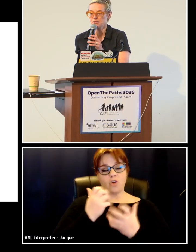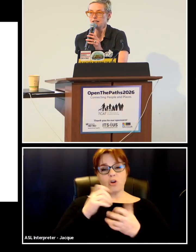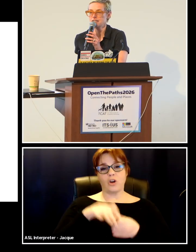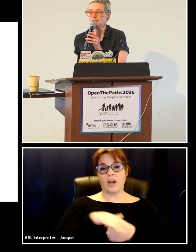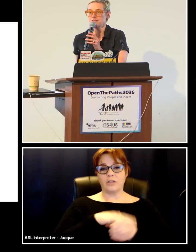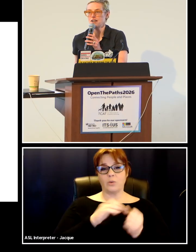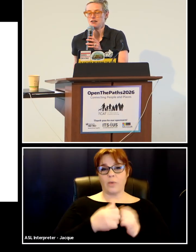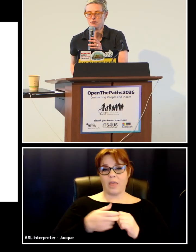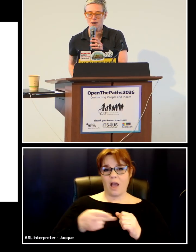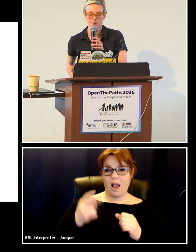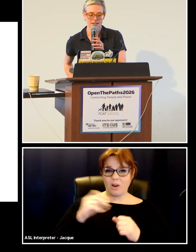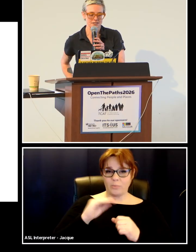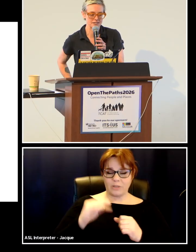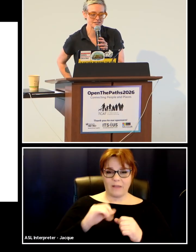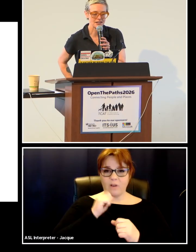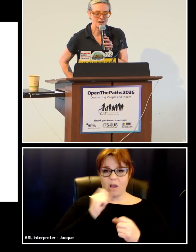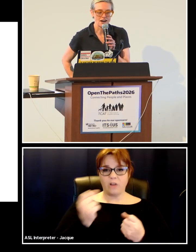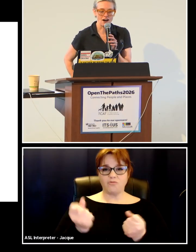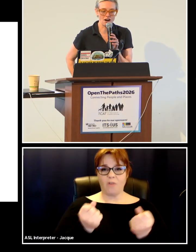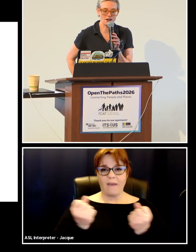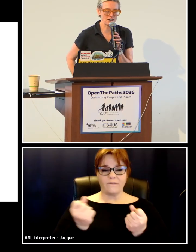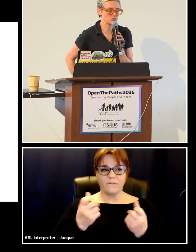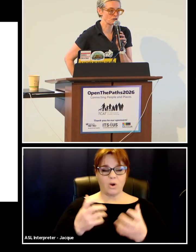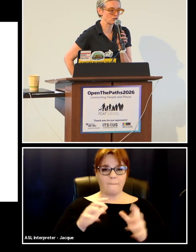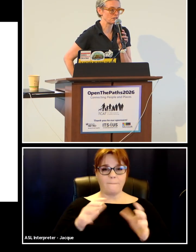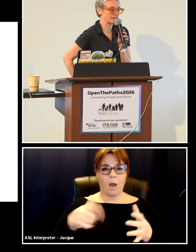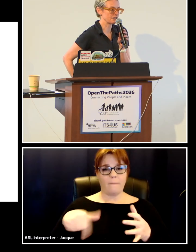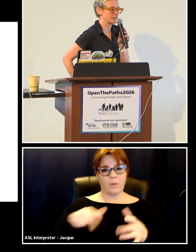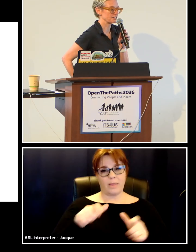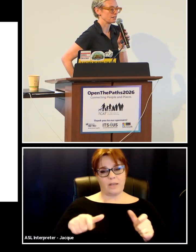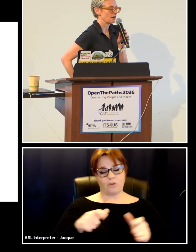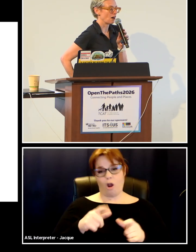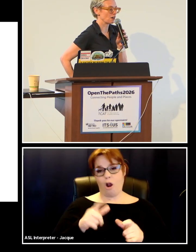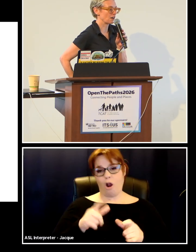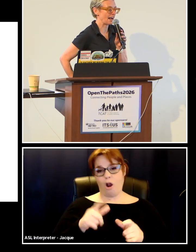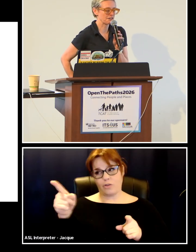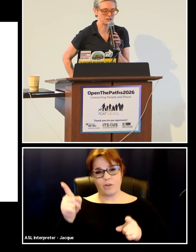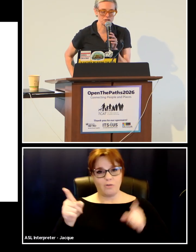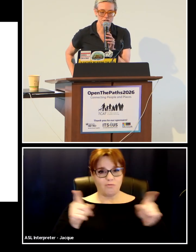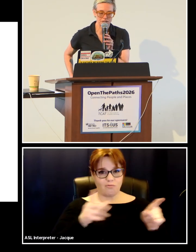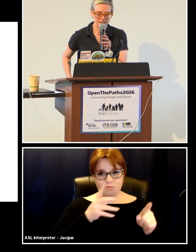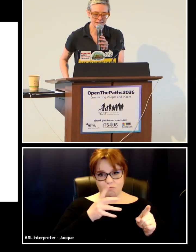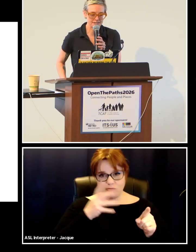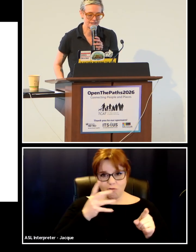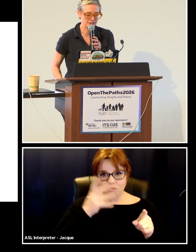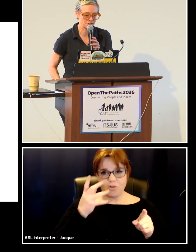percentages of non-driver populations are our rural areas, are our agricultural areas and our